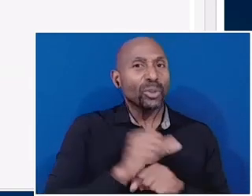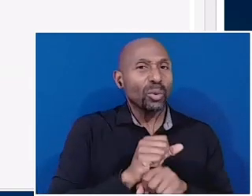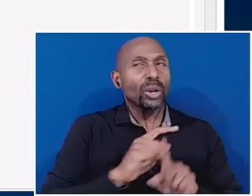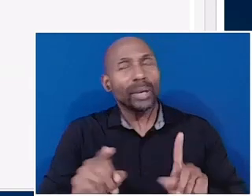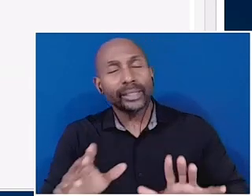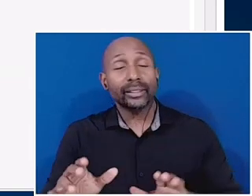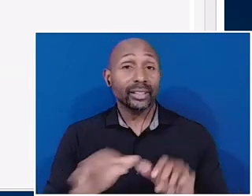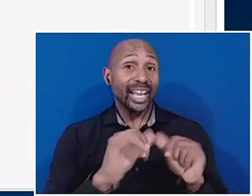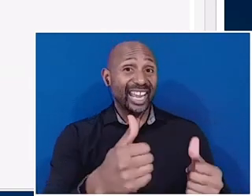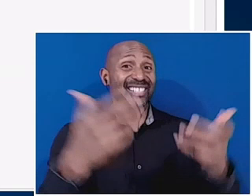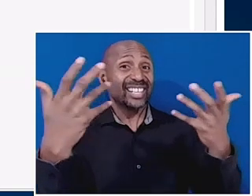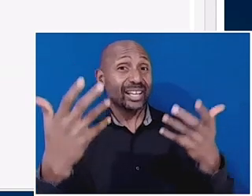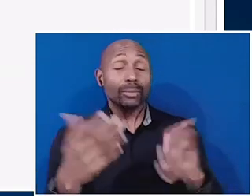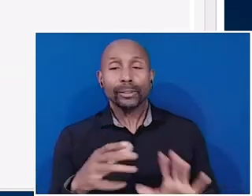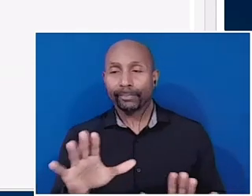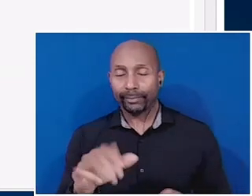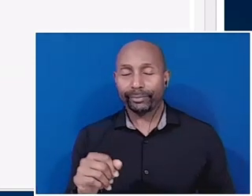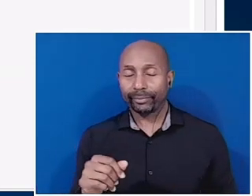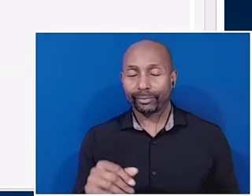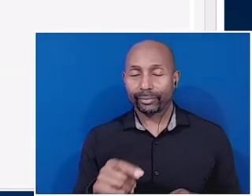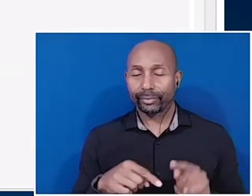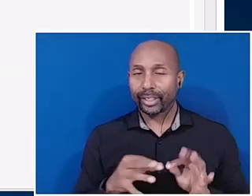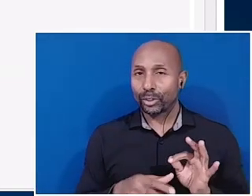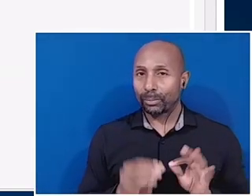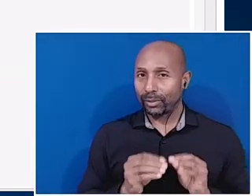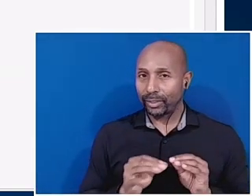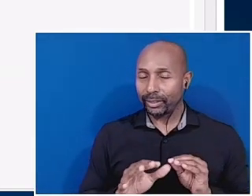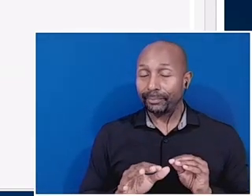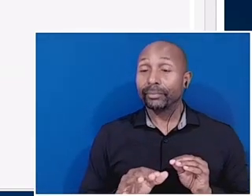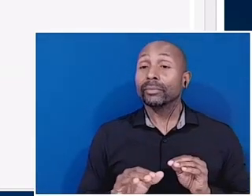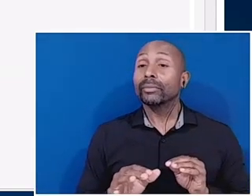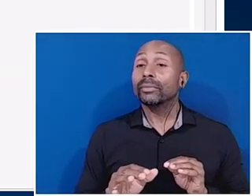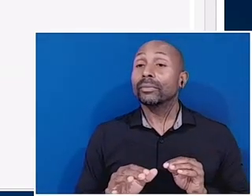comment opportunities at designated stages